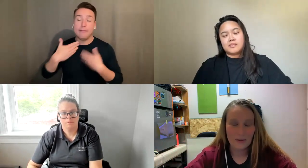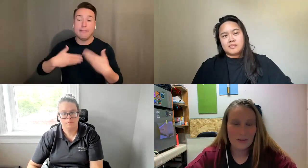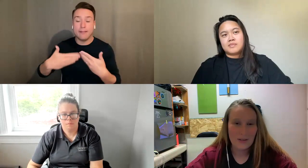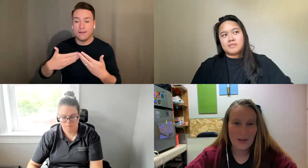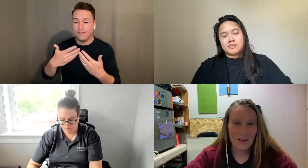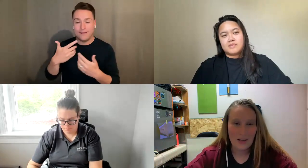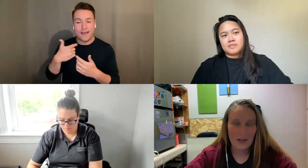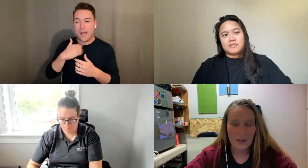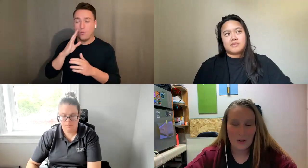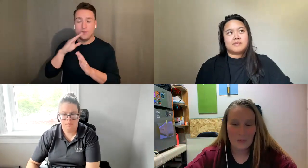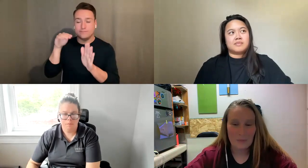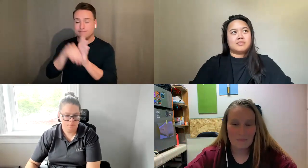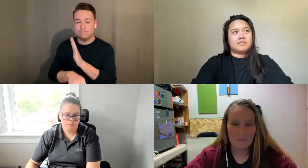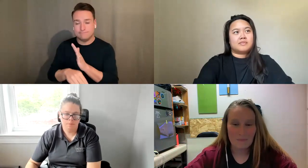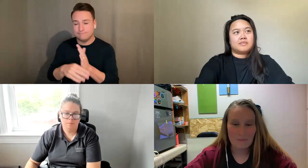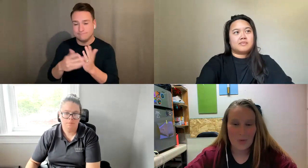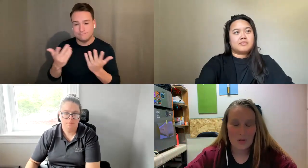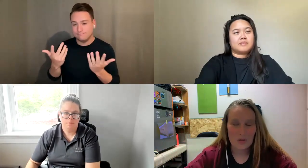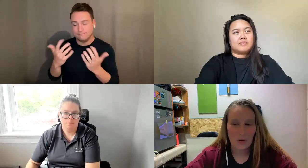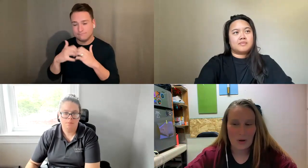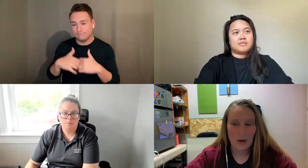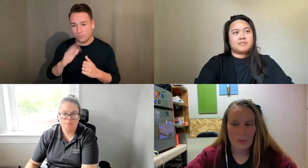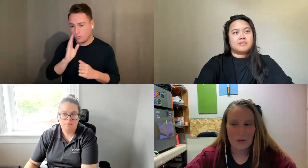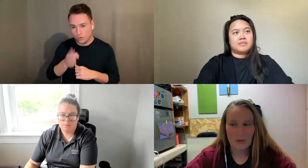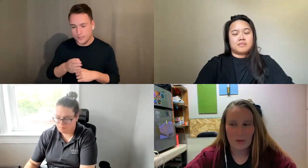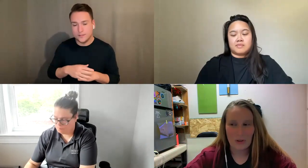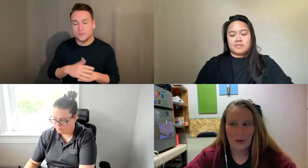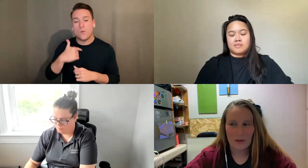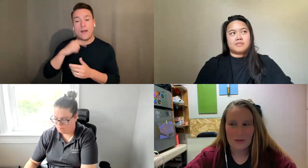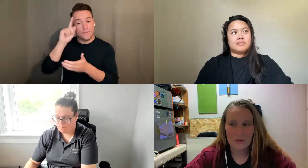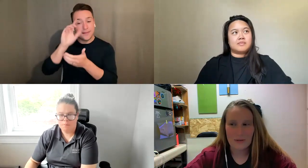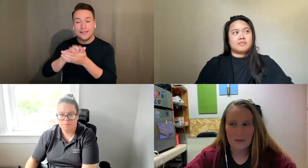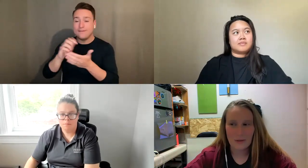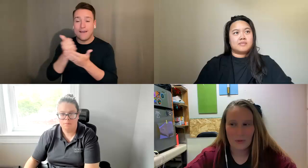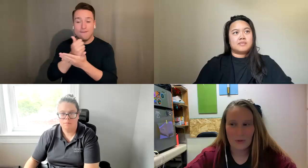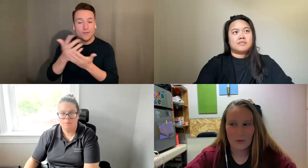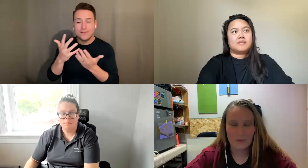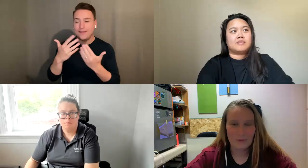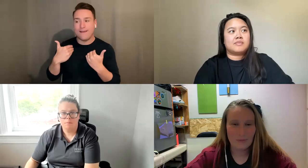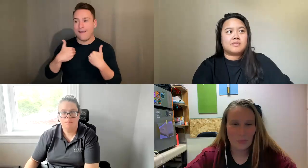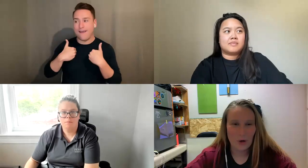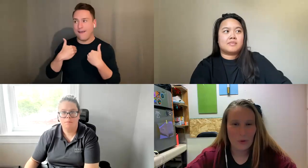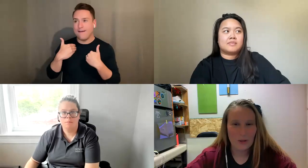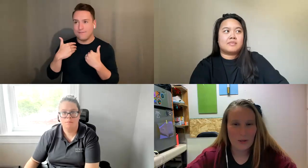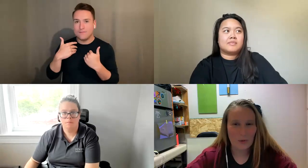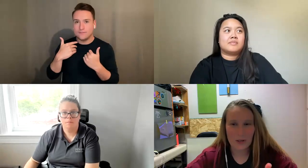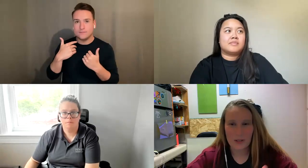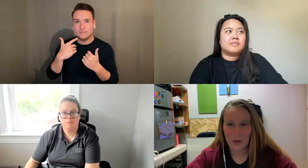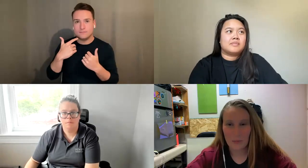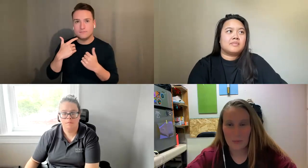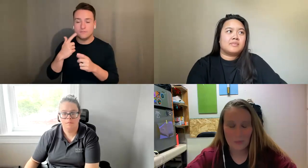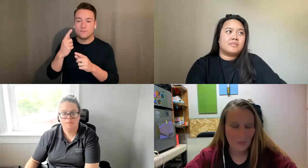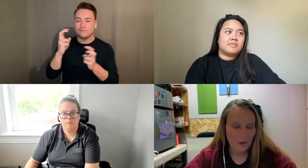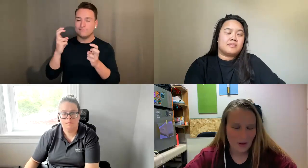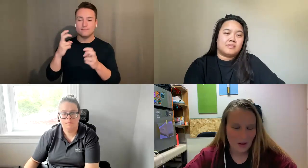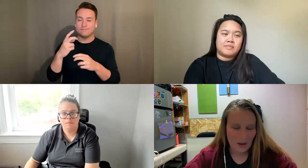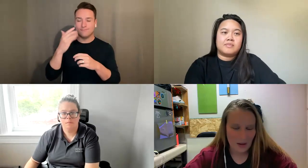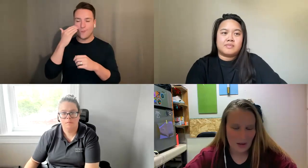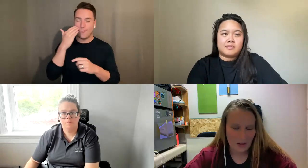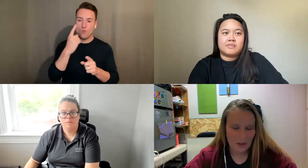And so I believe everything has, you know, a right place and a right time.